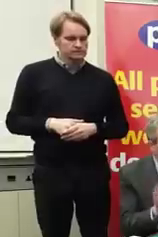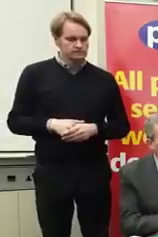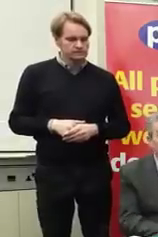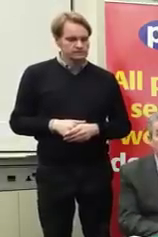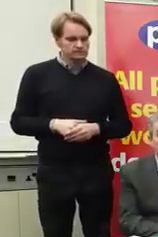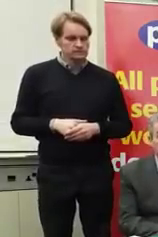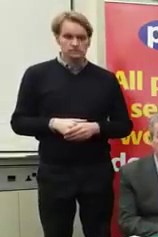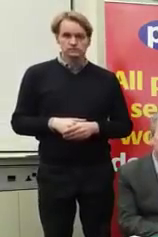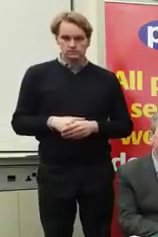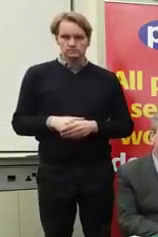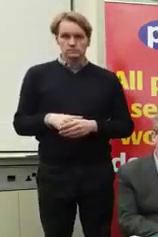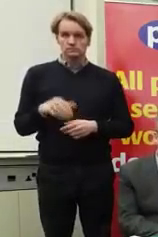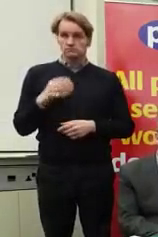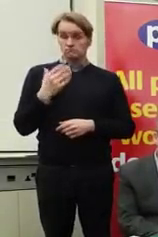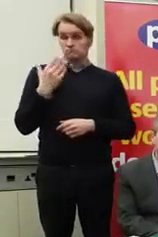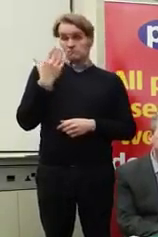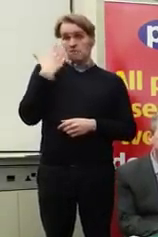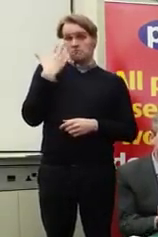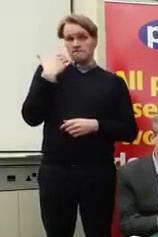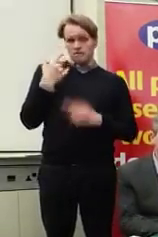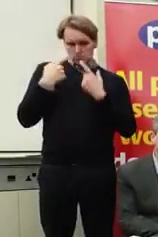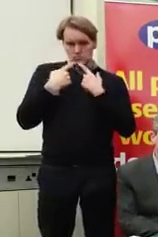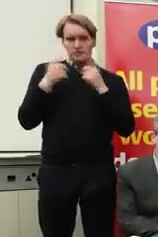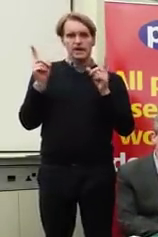opened up by reminding people on the compensation scheme we'd achieved a